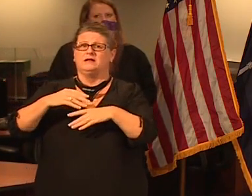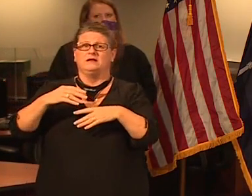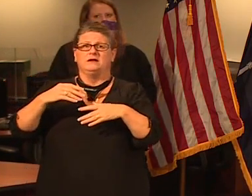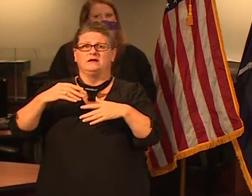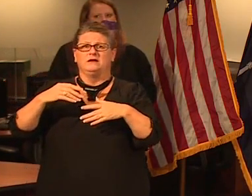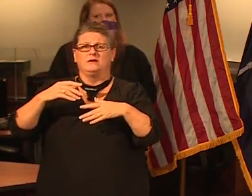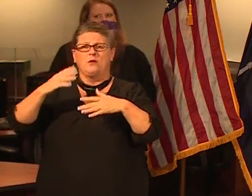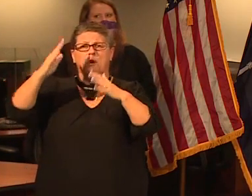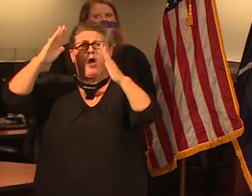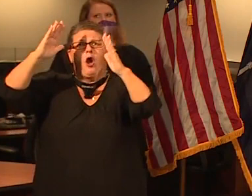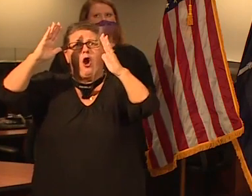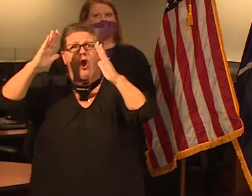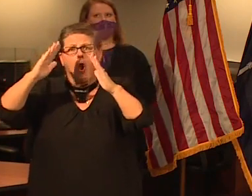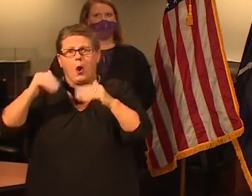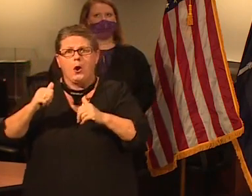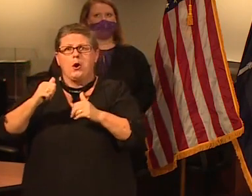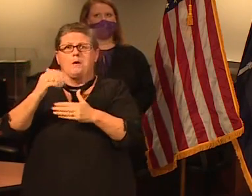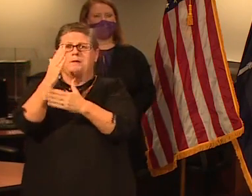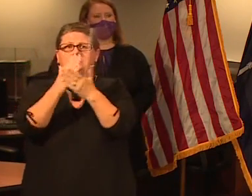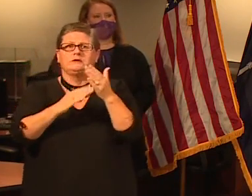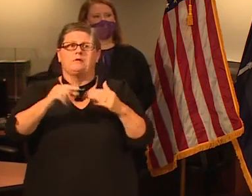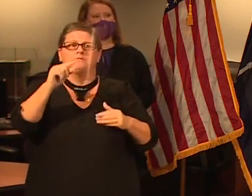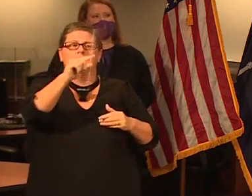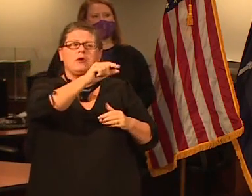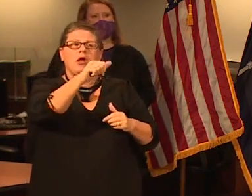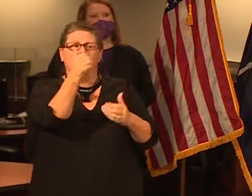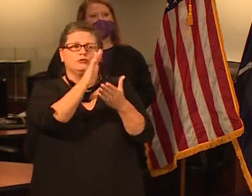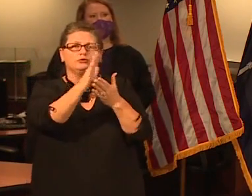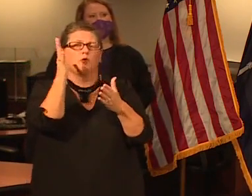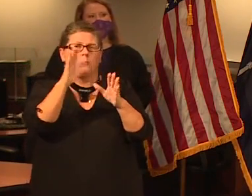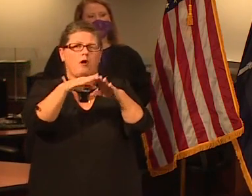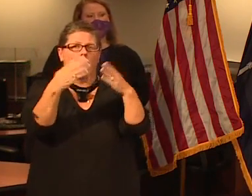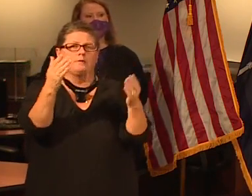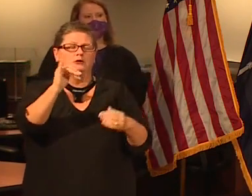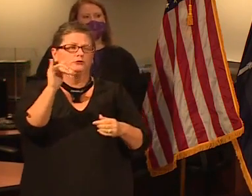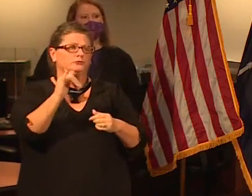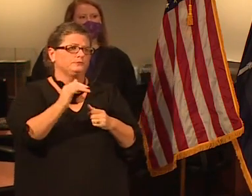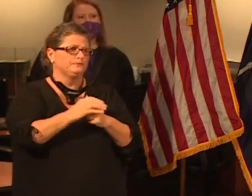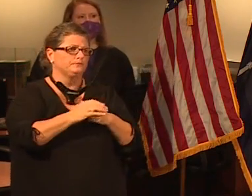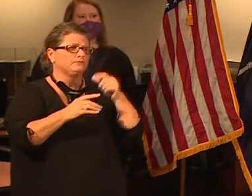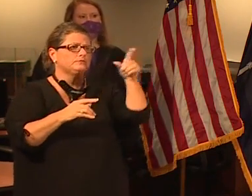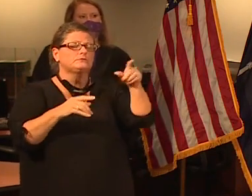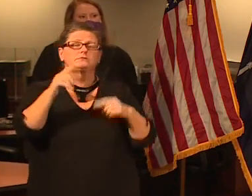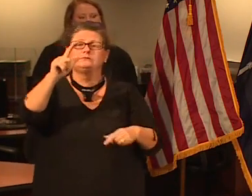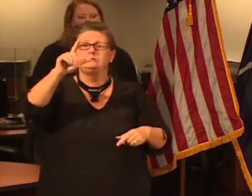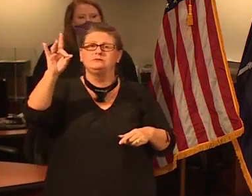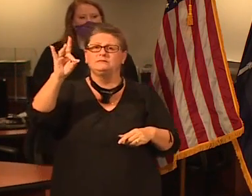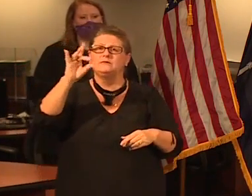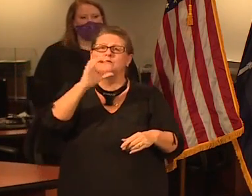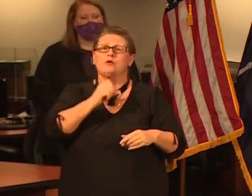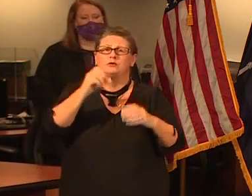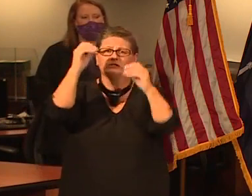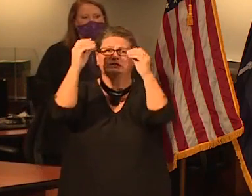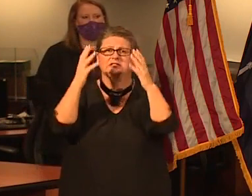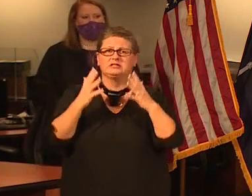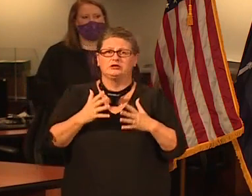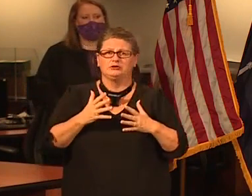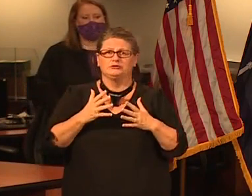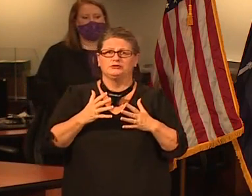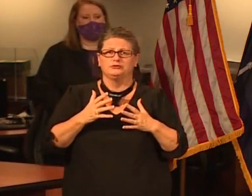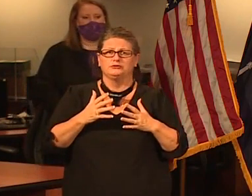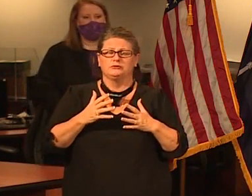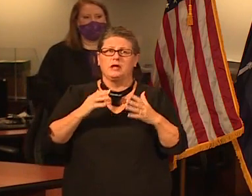THIS IS DIRECTED SPECIFICALLY AT THAT AND IT WILL, WE HOPE IT WILL ALLOW SOME MORE EASILY TO OPEN UP.